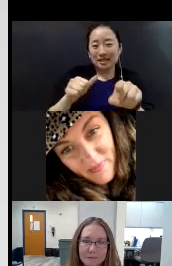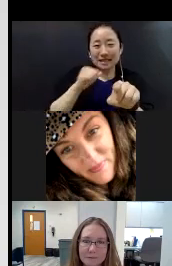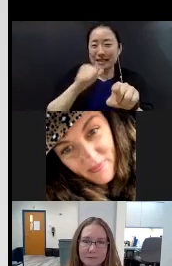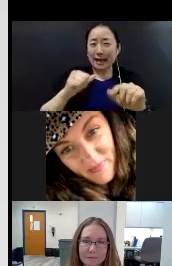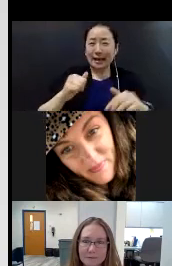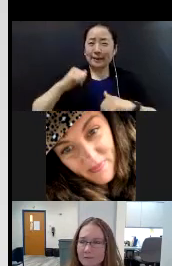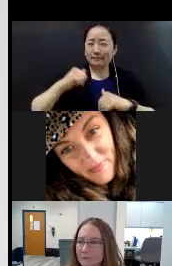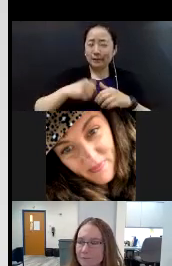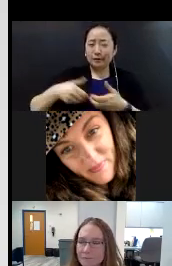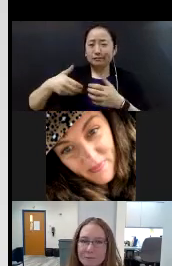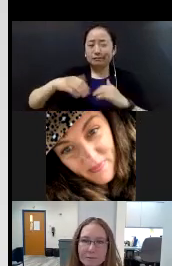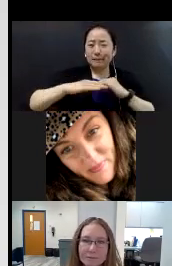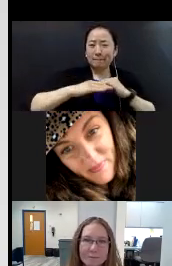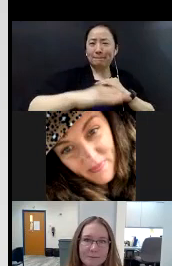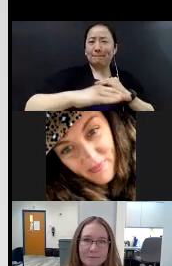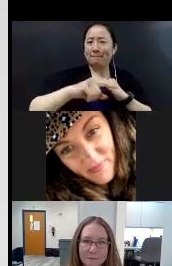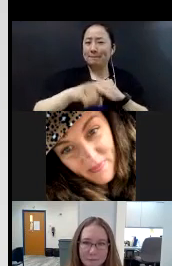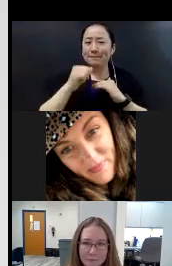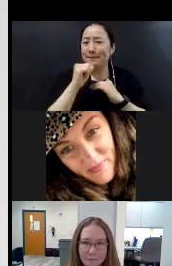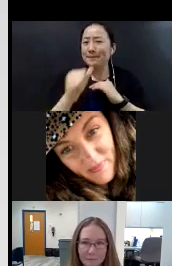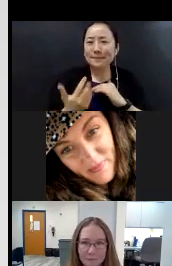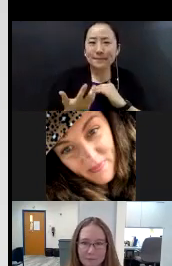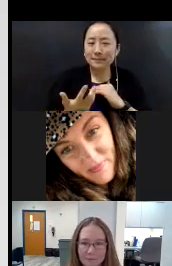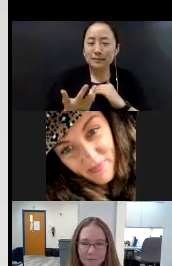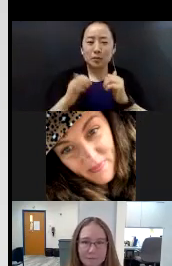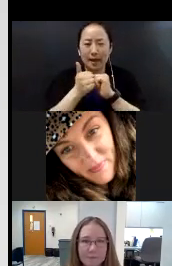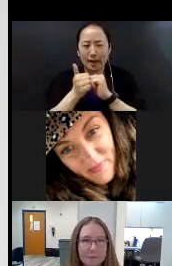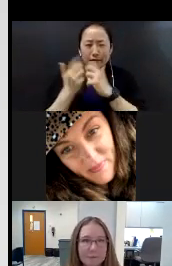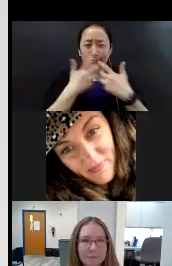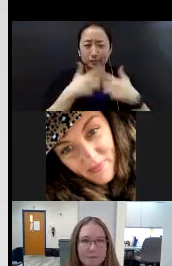THEY WOULD HAVE TO THINK ABOUT HOW TO MAKE THAT DOABLE.